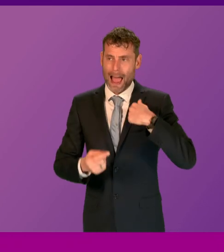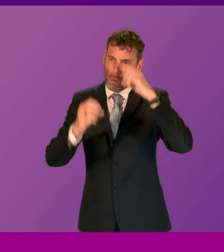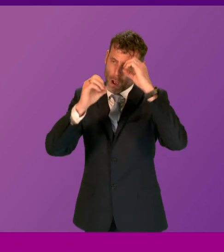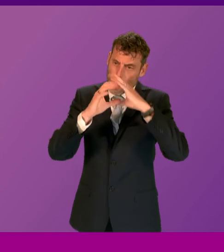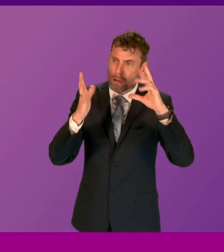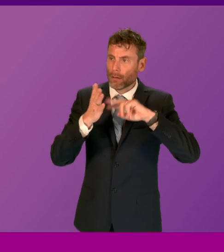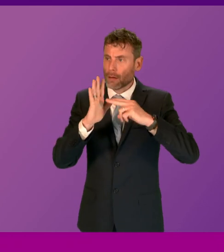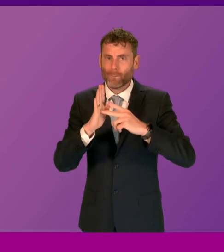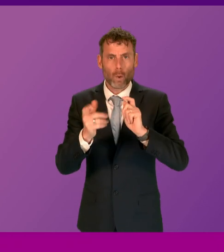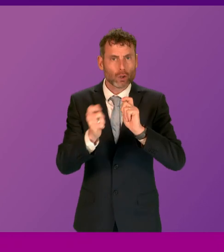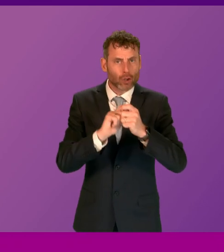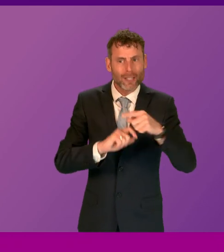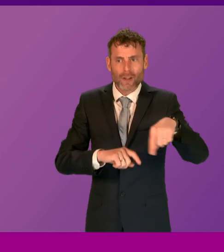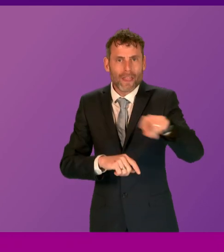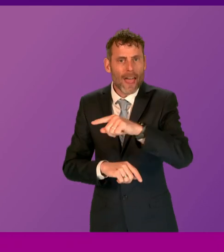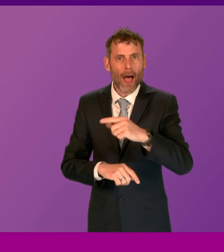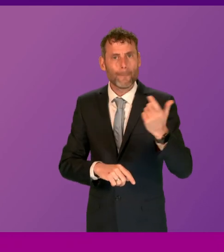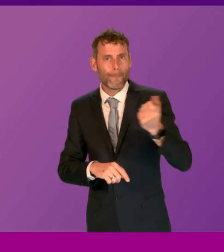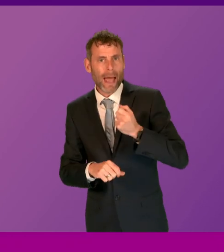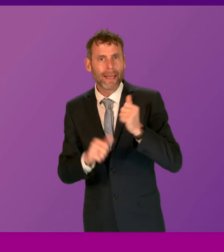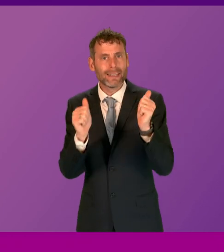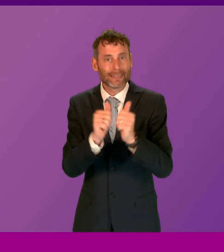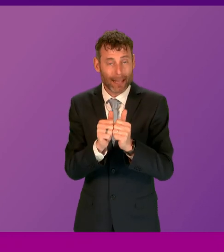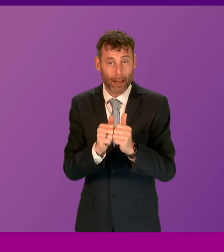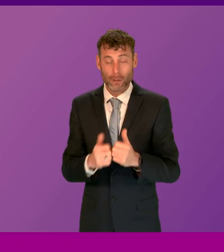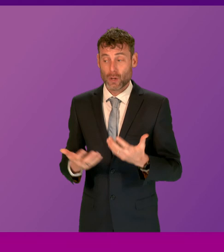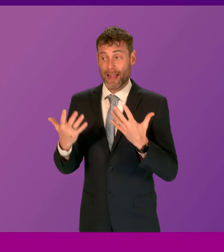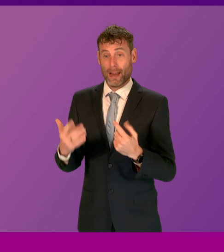Based on the latest forecasts, our block grant for capital is now expected to reduce in real